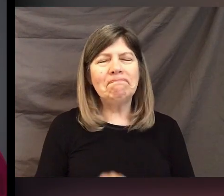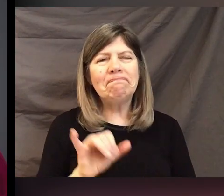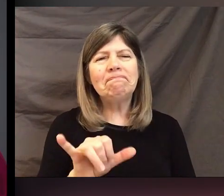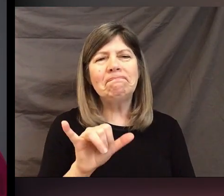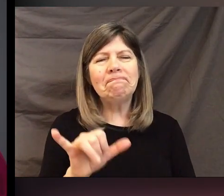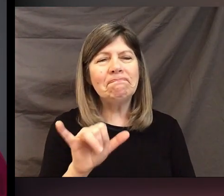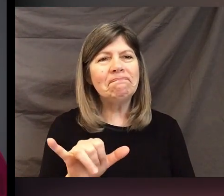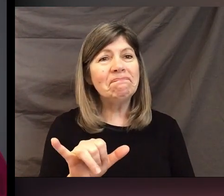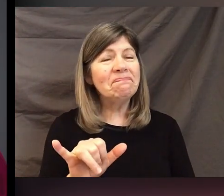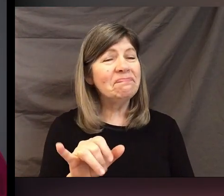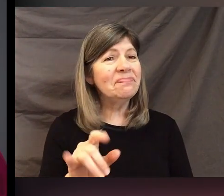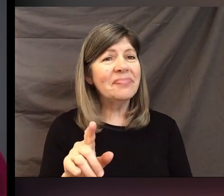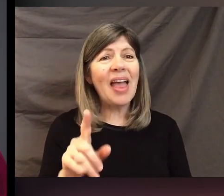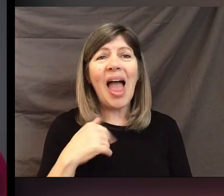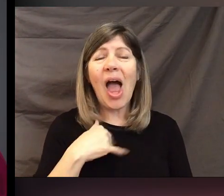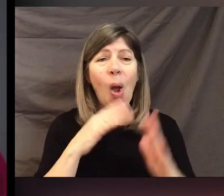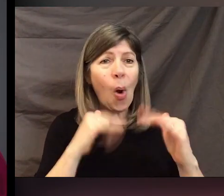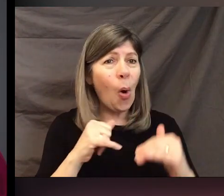And I'm also hoping they see me as a strong woman.